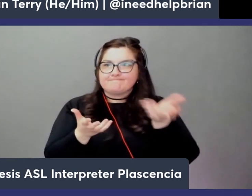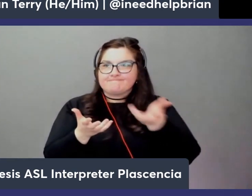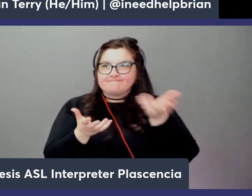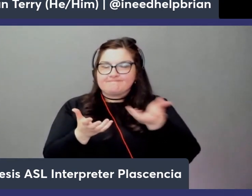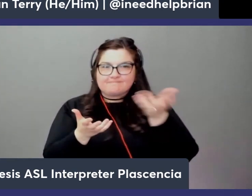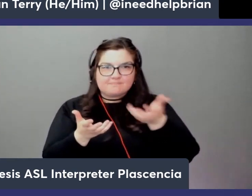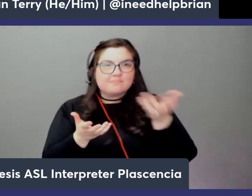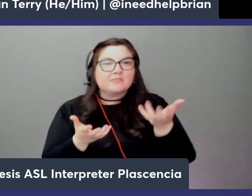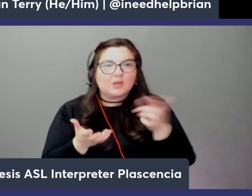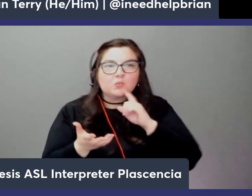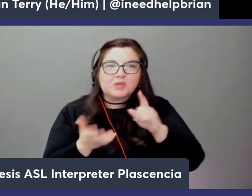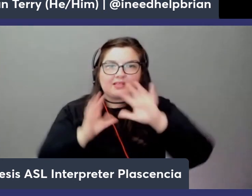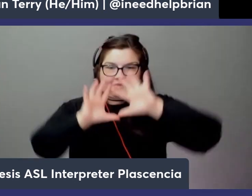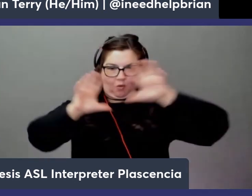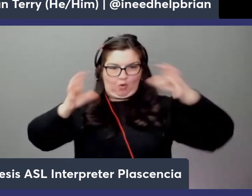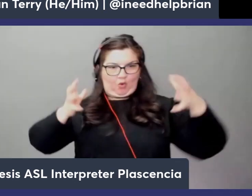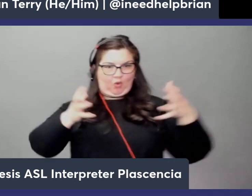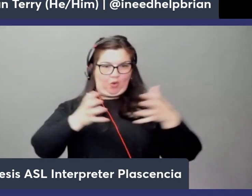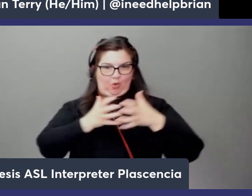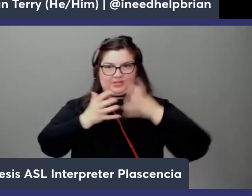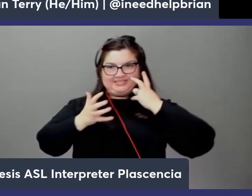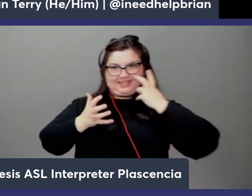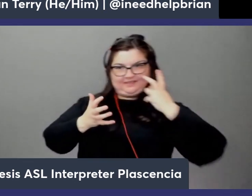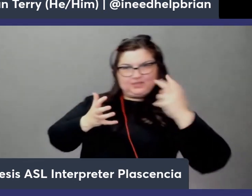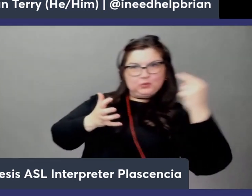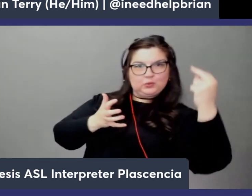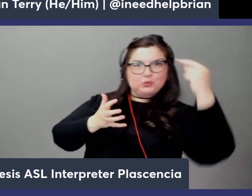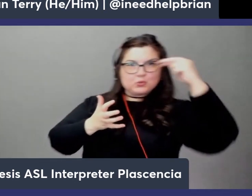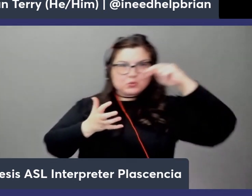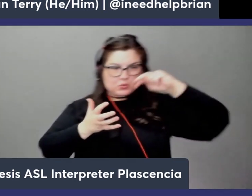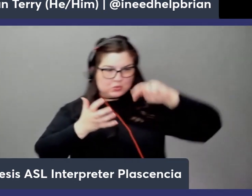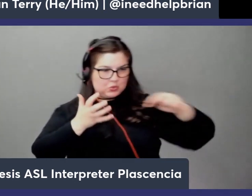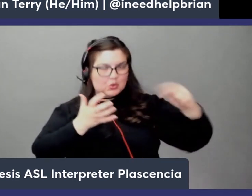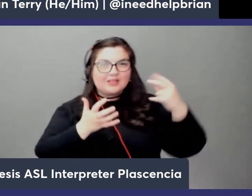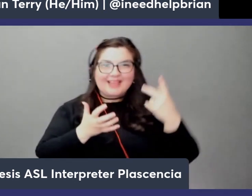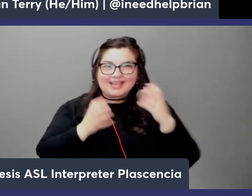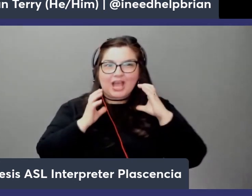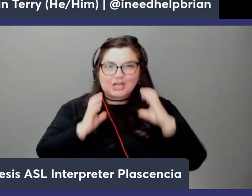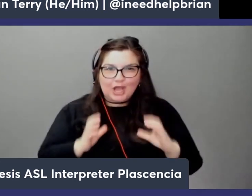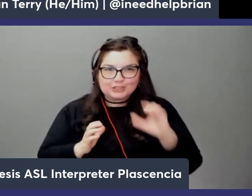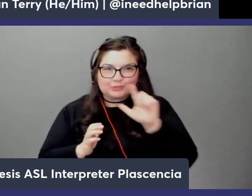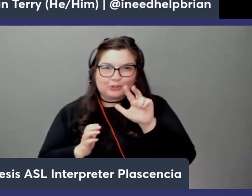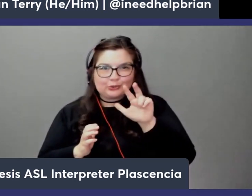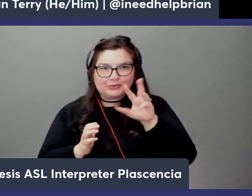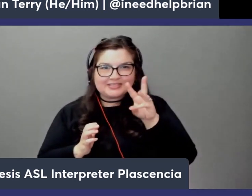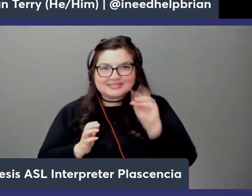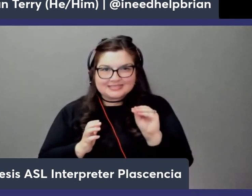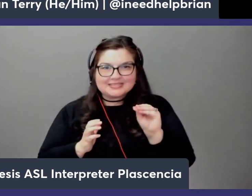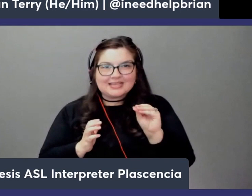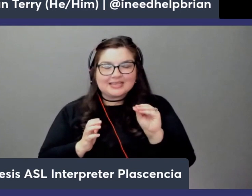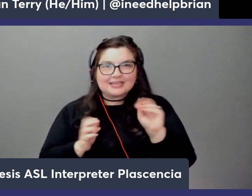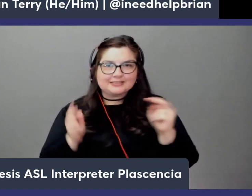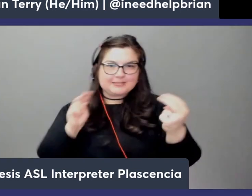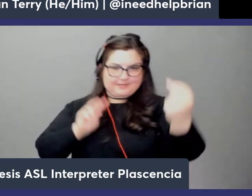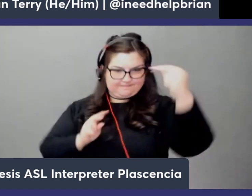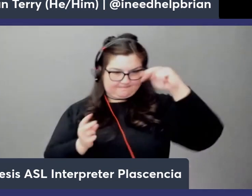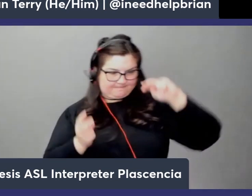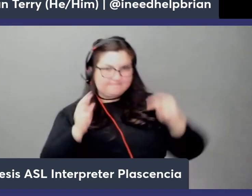a holistic view around that, and something like a customer 360. The third one that we've worked with for a long time